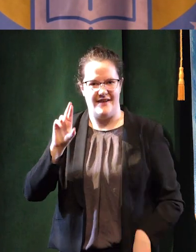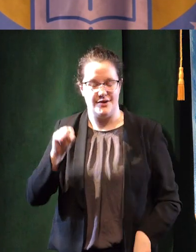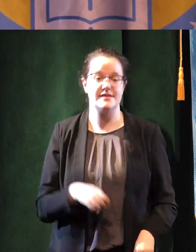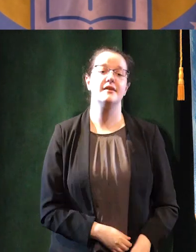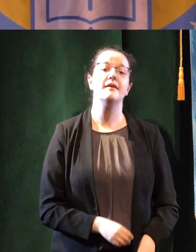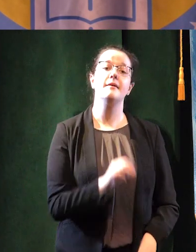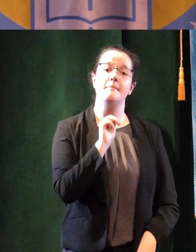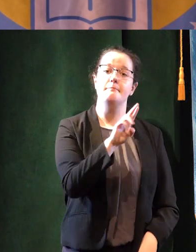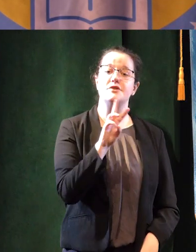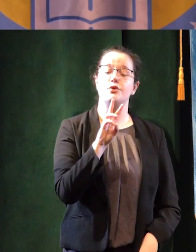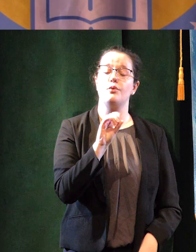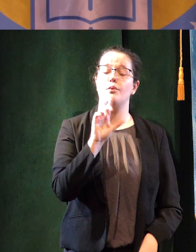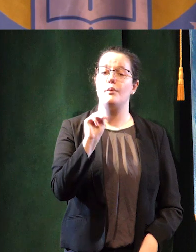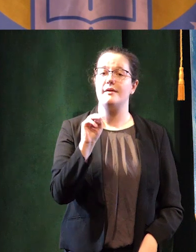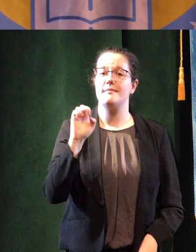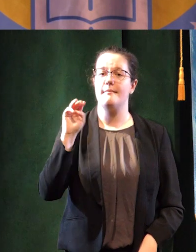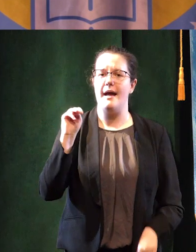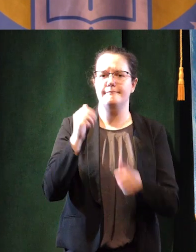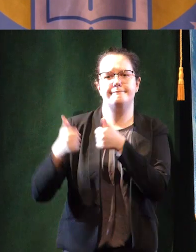executive vice president for finance and operations